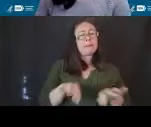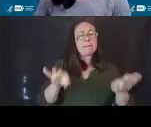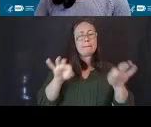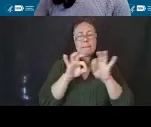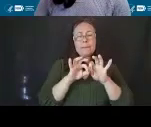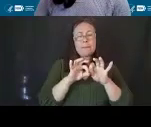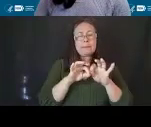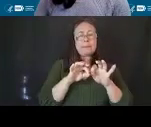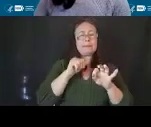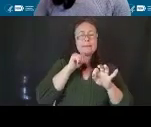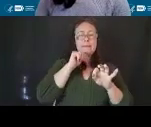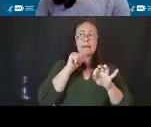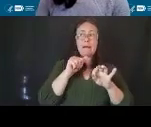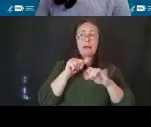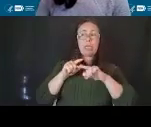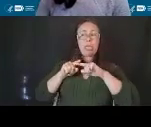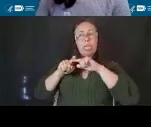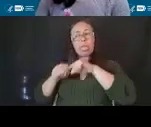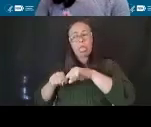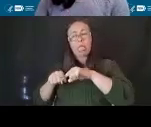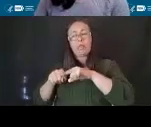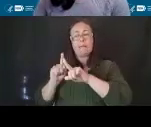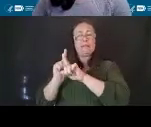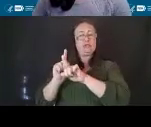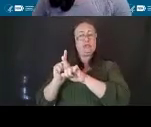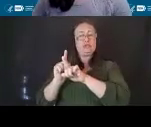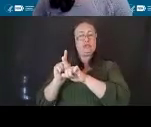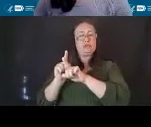The best mentors really have your best interests in mind.